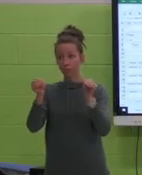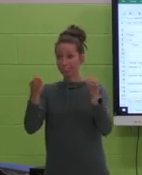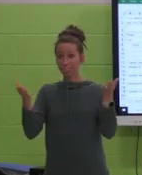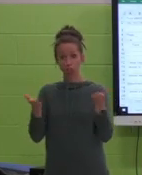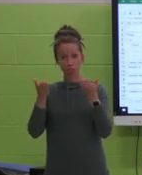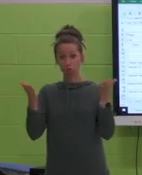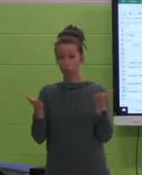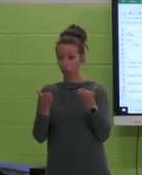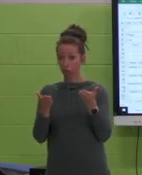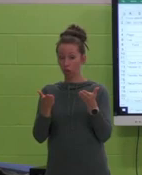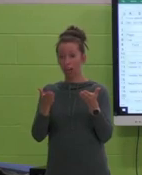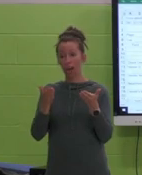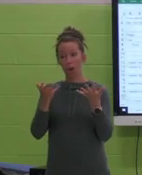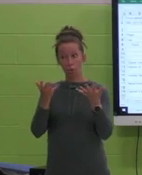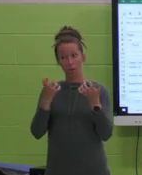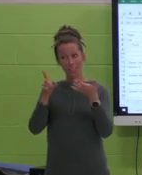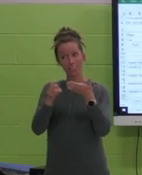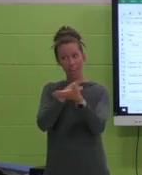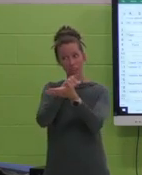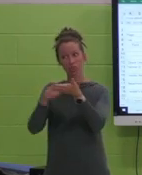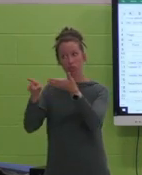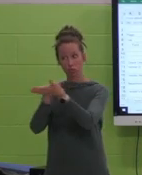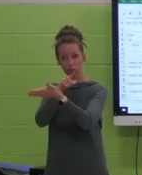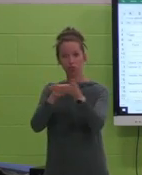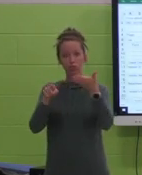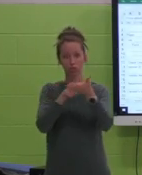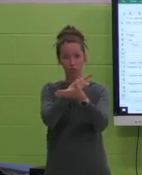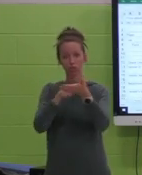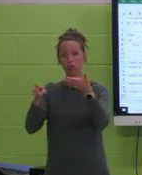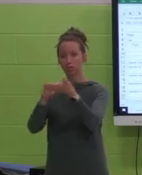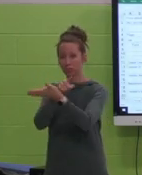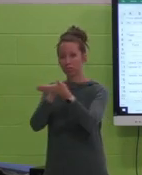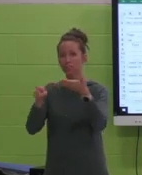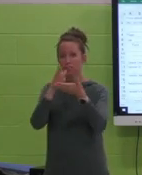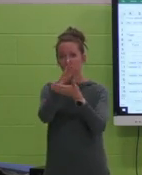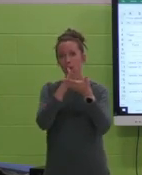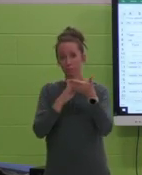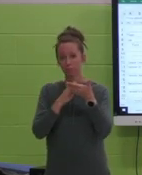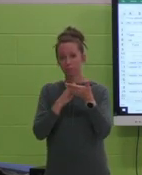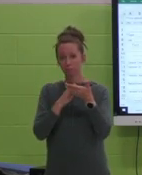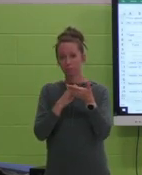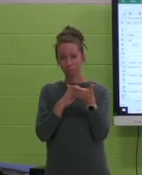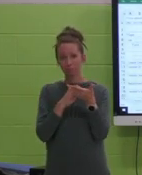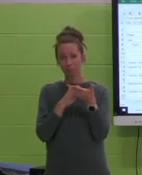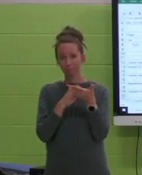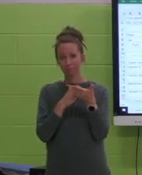I'm you may need to